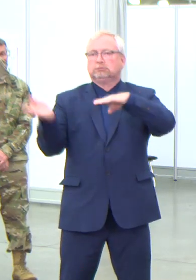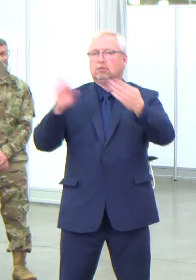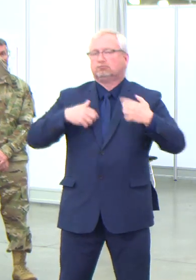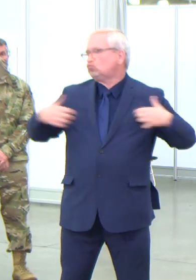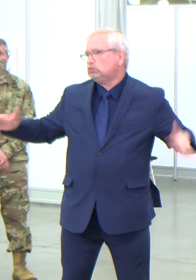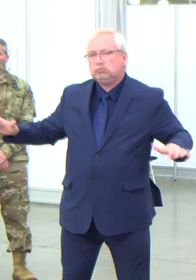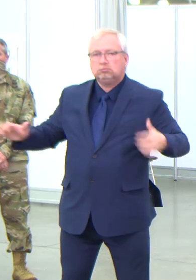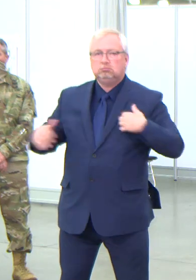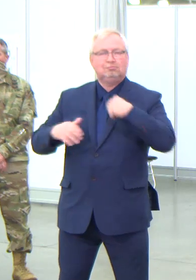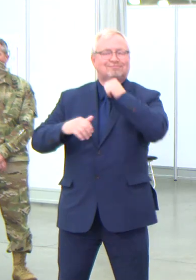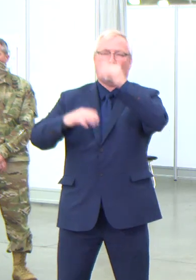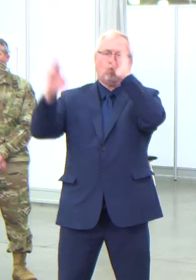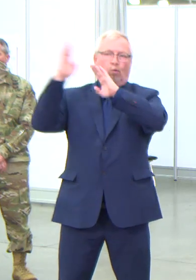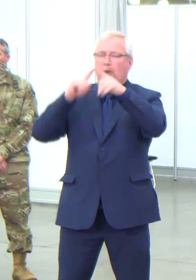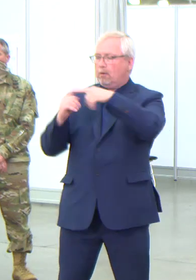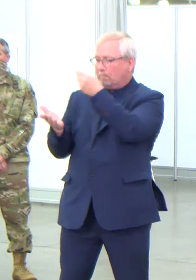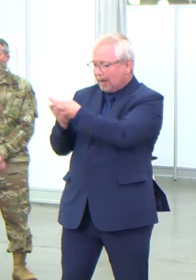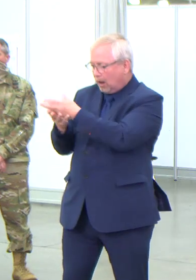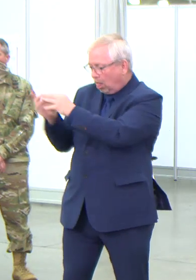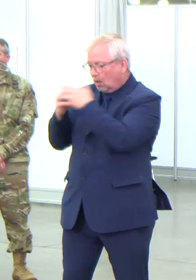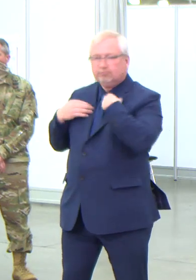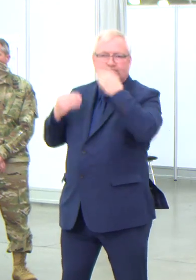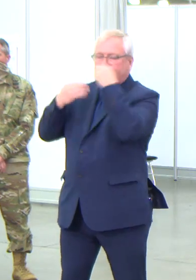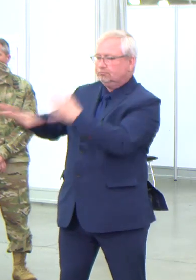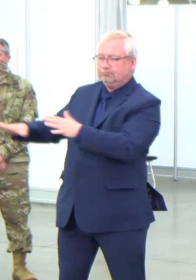infected to stop people dying. So every dollar